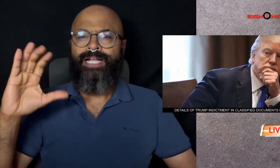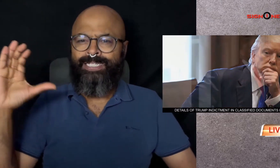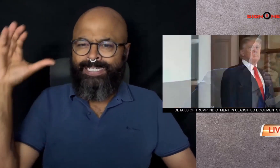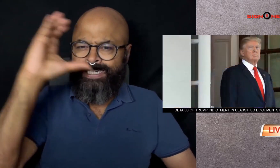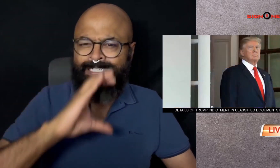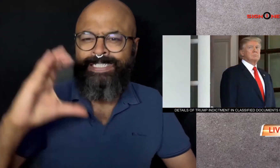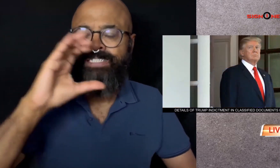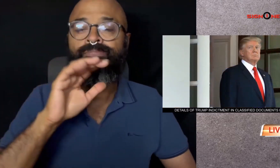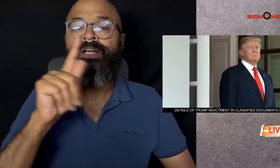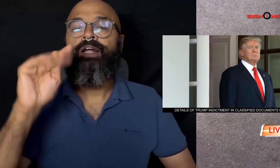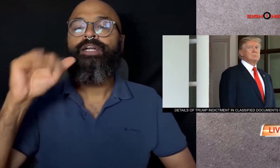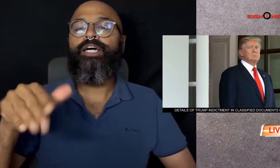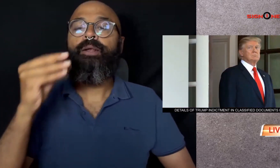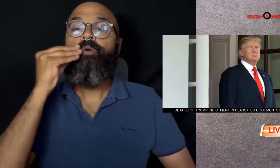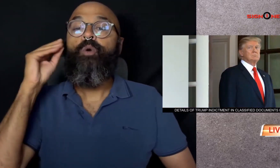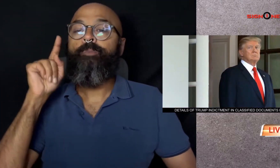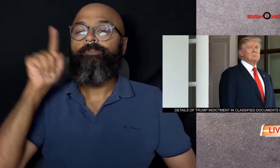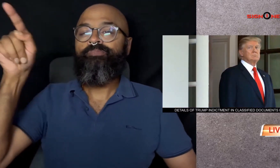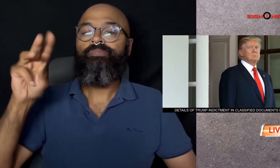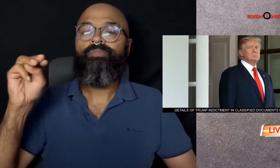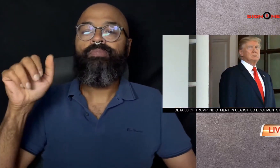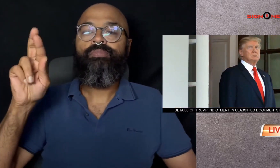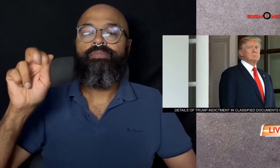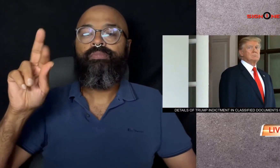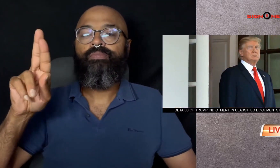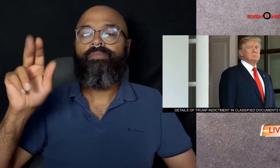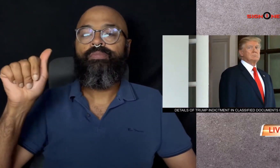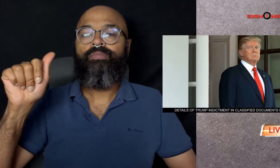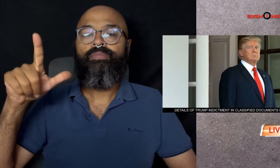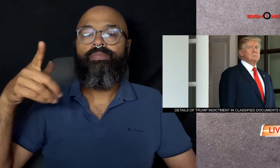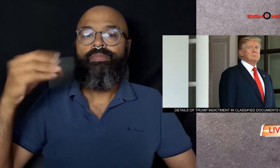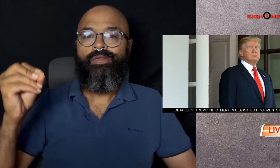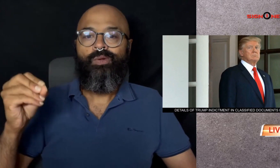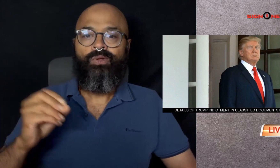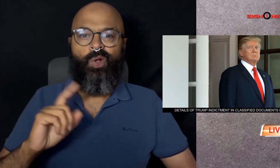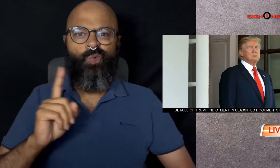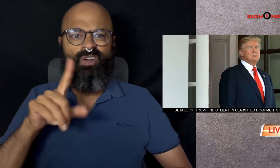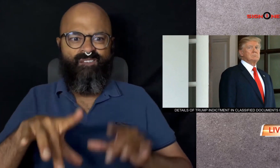in August the FBI searched Trump's residence at Mar-a-Lago